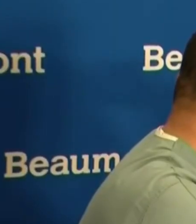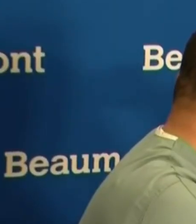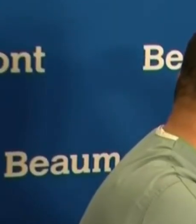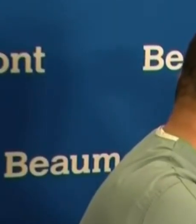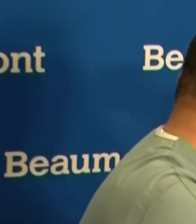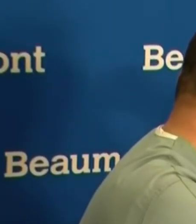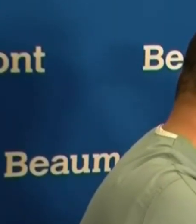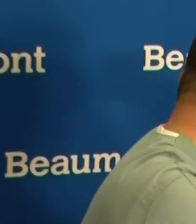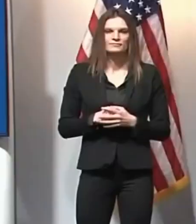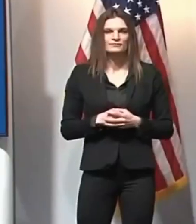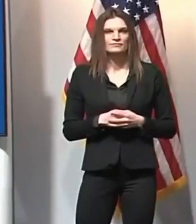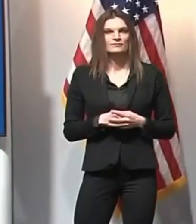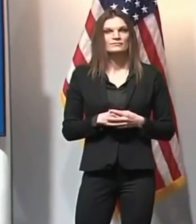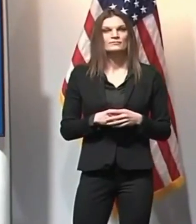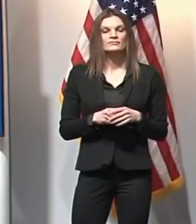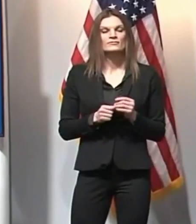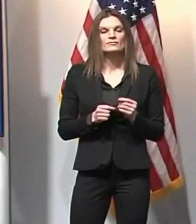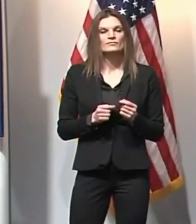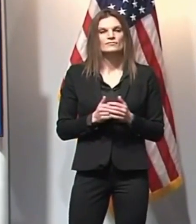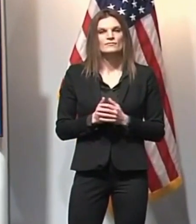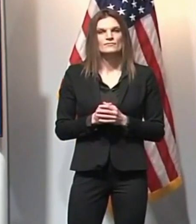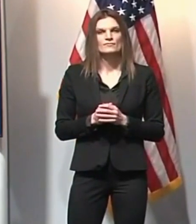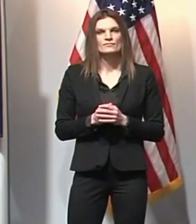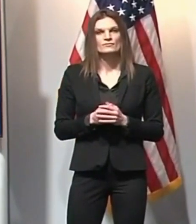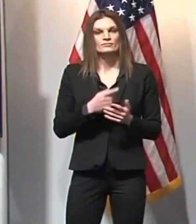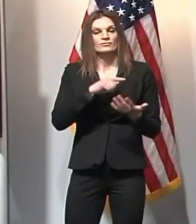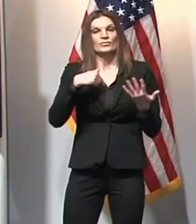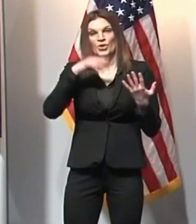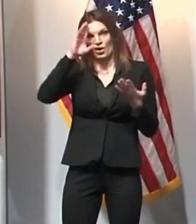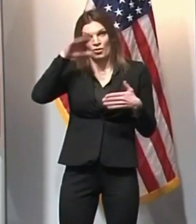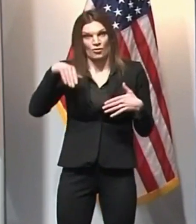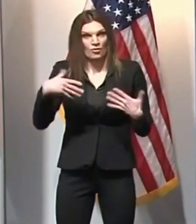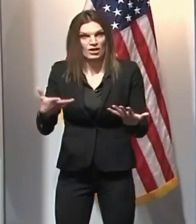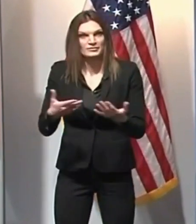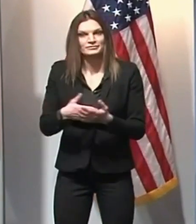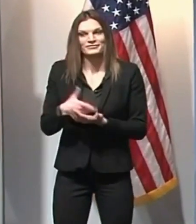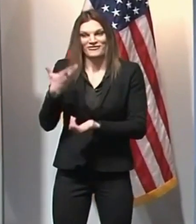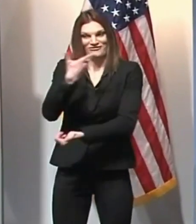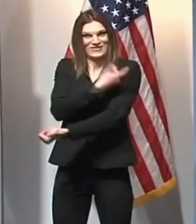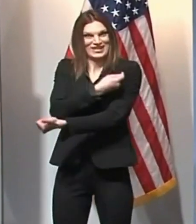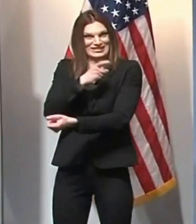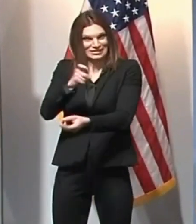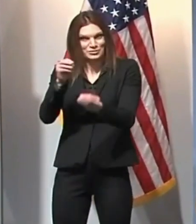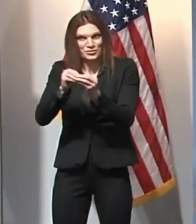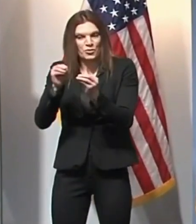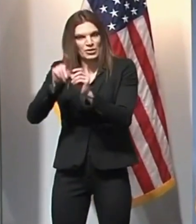QUESTION ABOUT WHY WAYNE AND MACOMB COUNTIES ARE GETTING FEWER VACCINE DOSES THAN OTHER COUNTIES?